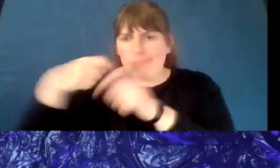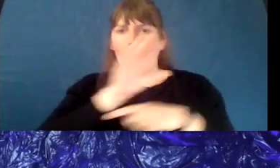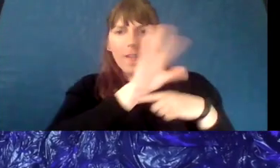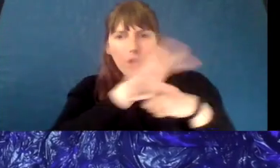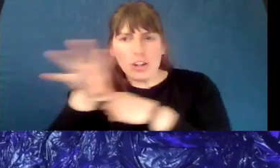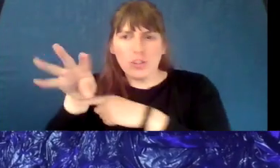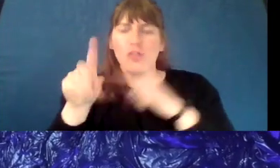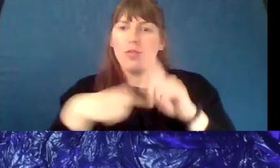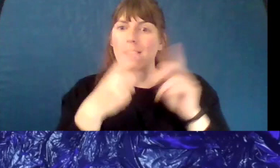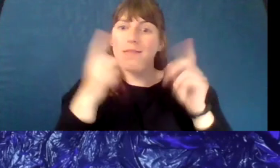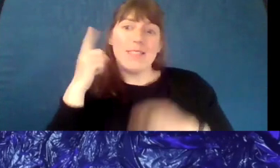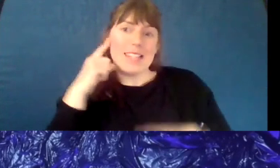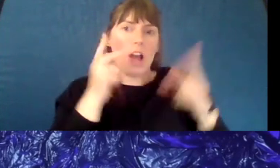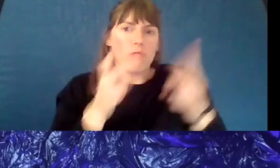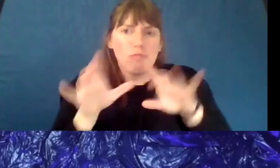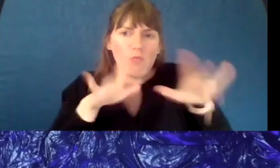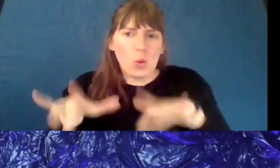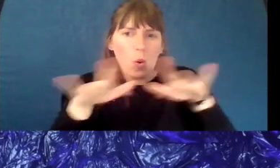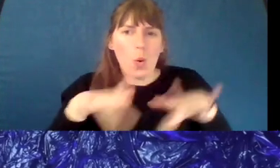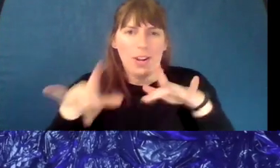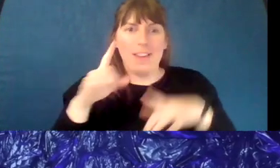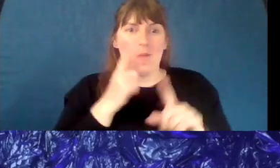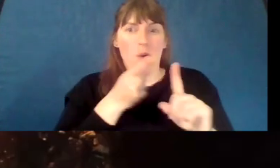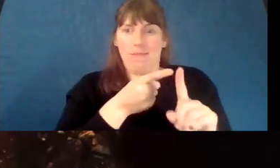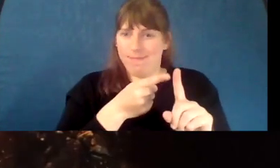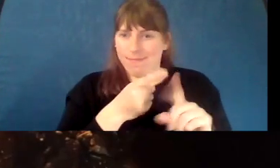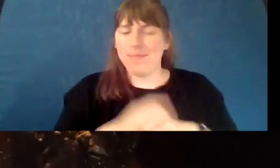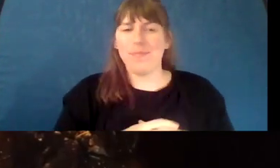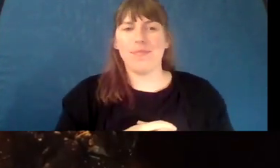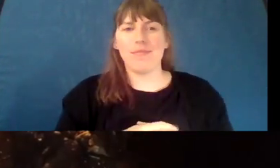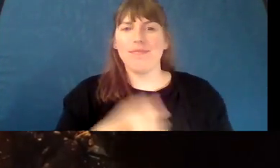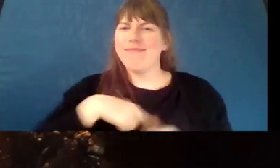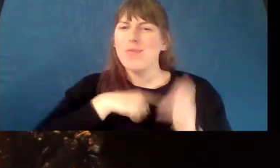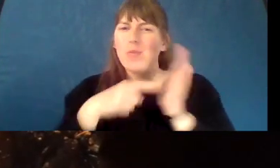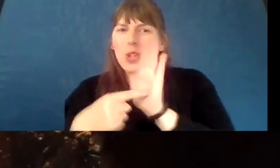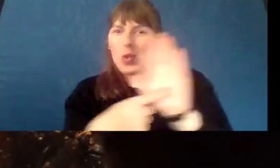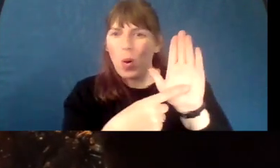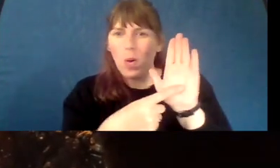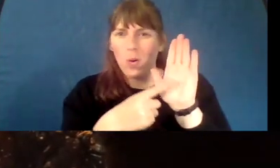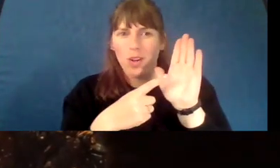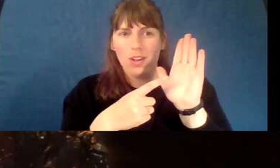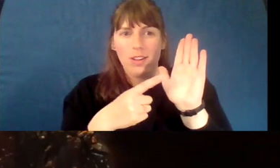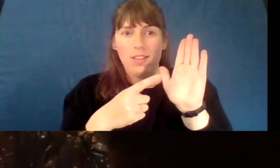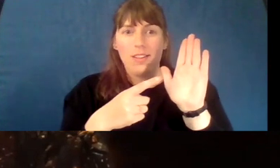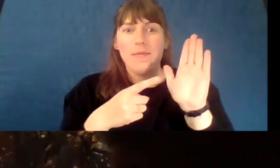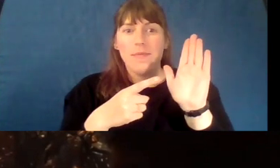the sound for the piece, just to show how the material that we use in the film is